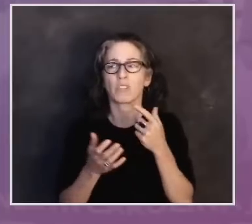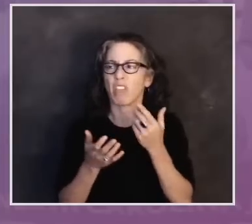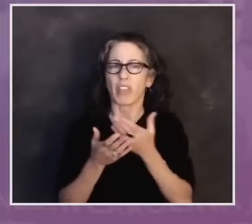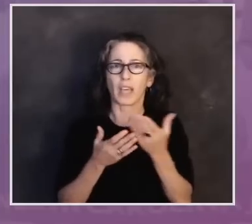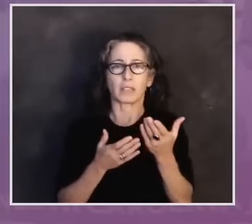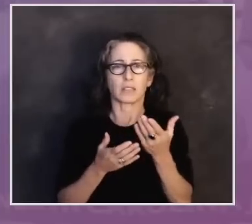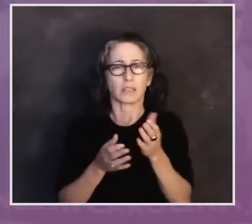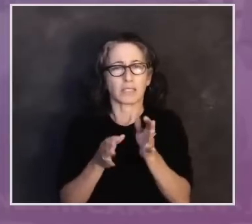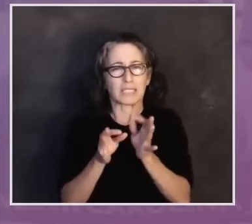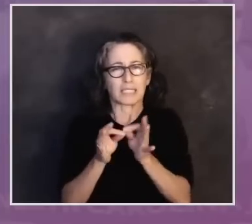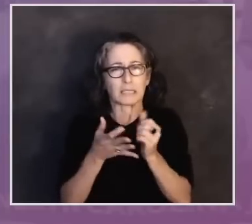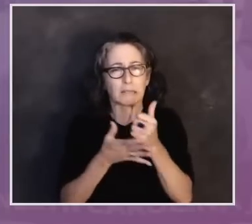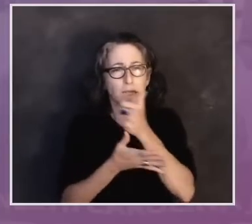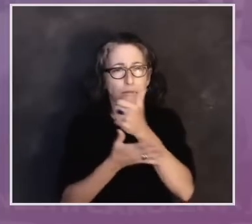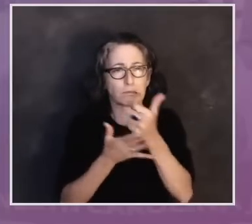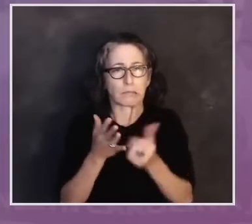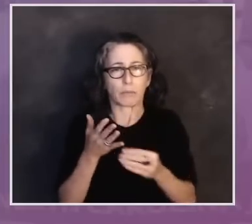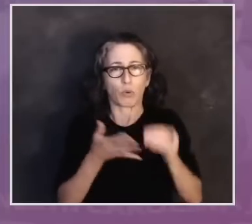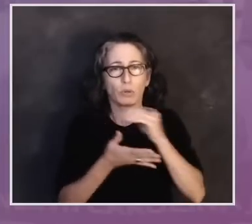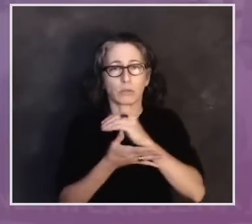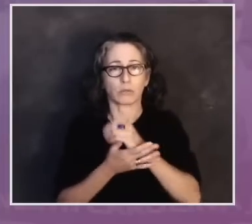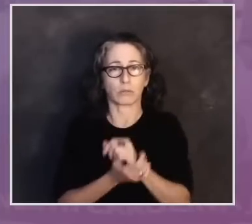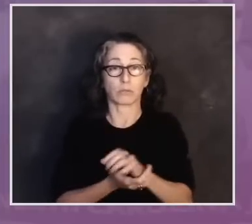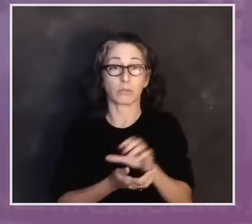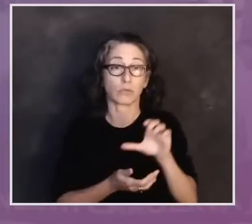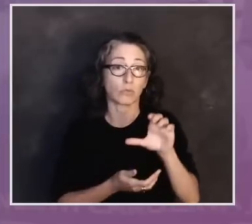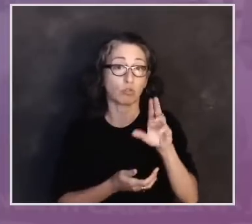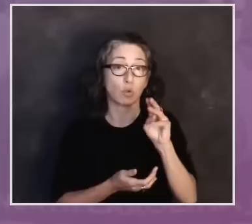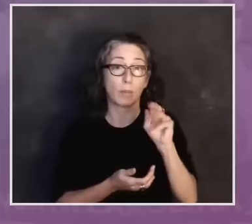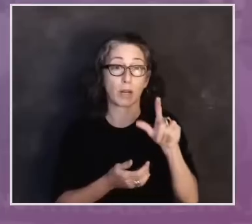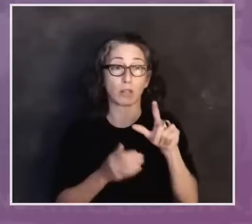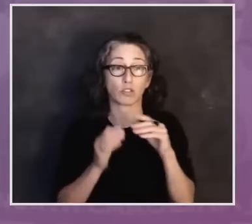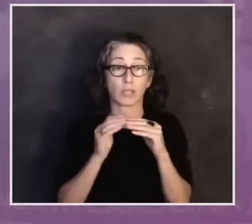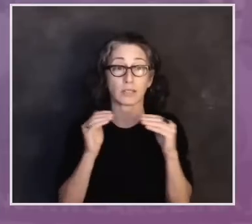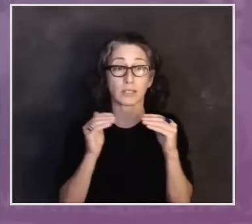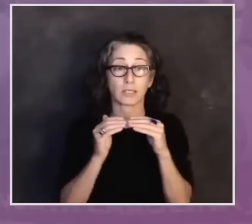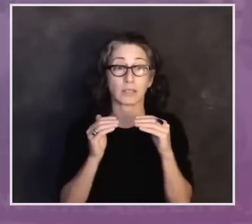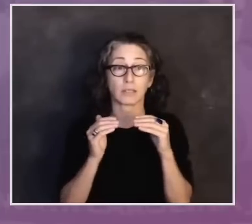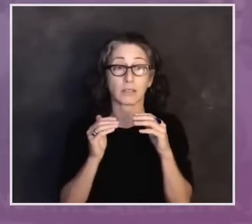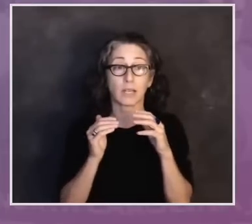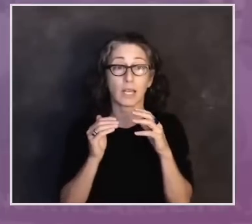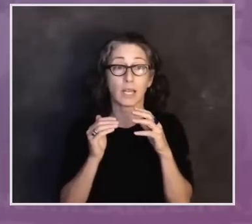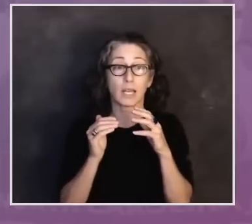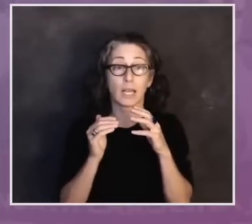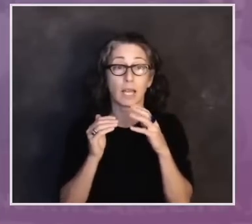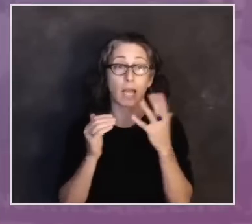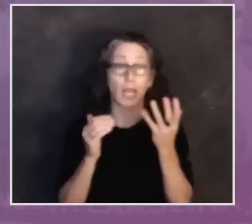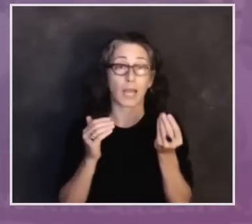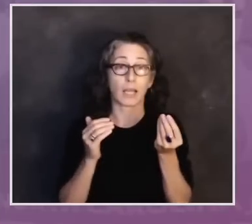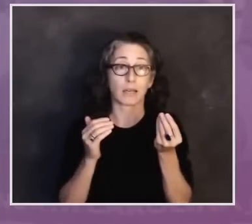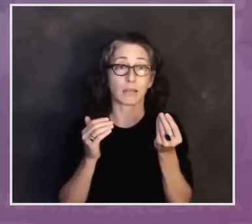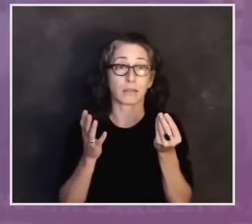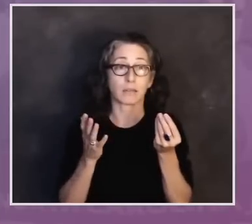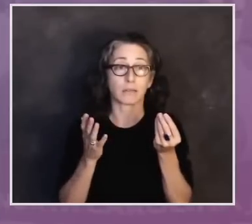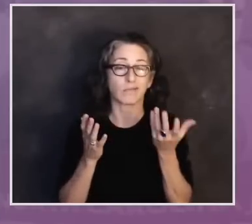SURE THAT WE GET THOSE THINGS, THE ESSENTIAL THINGS THAT WE